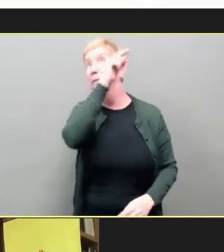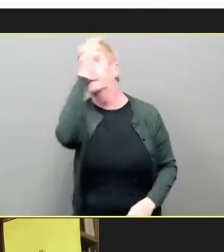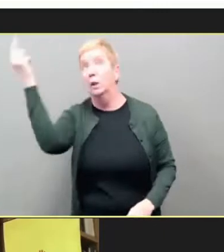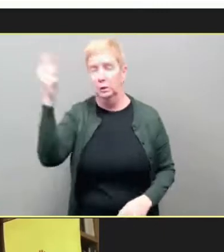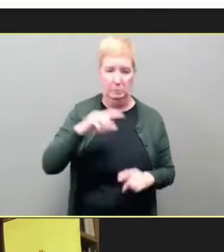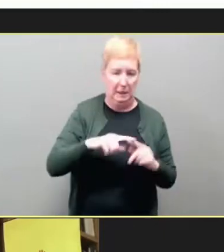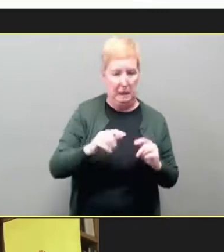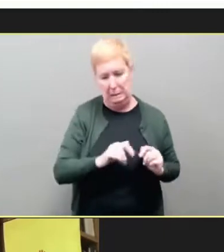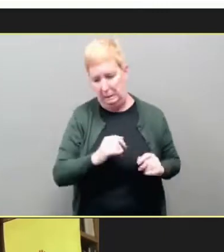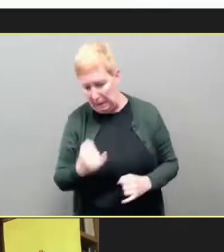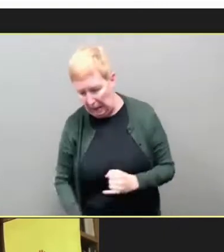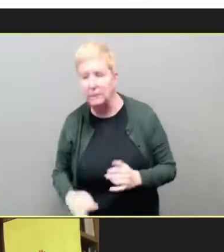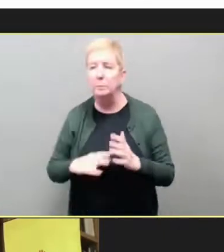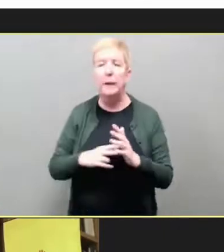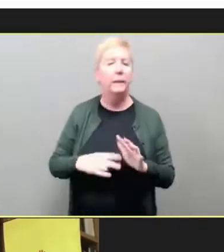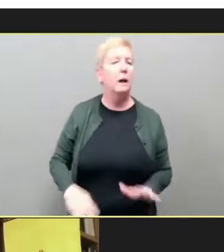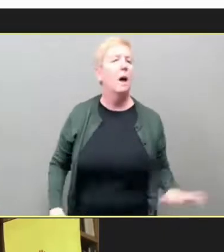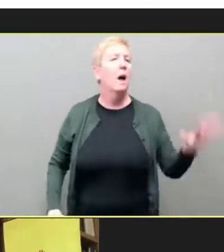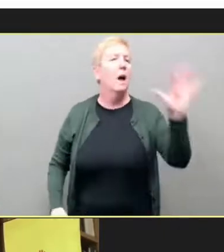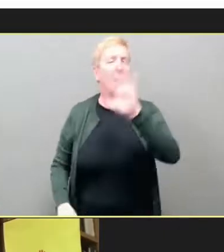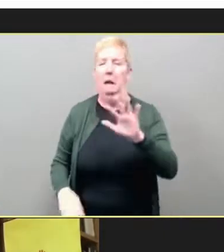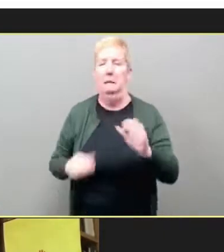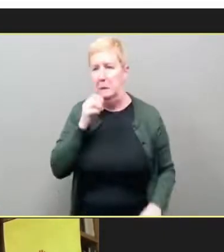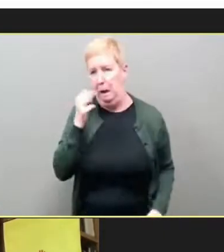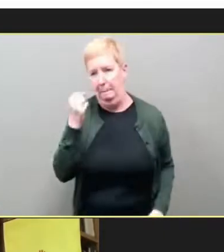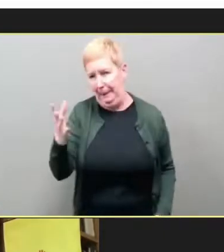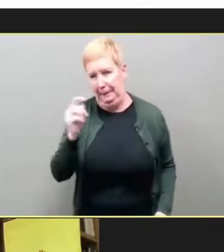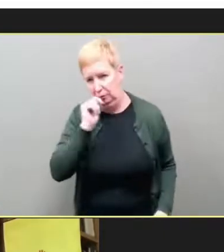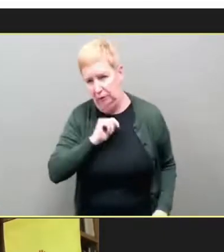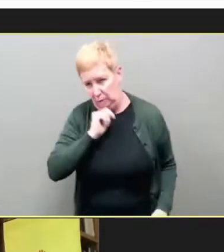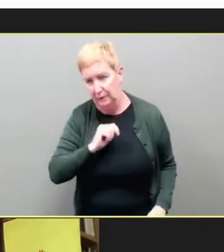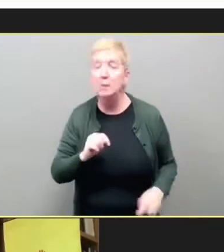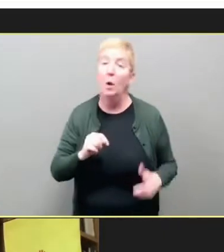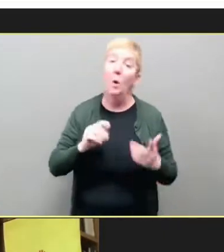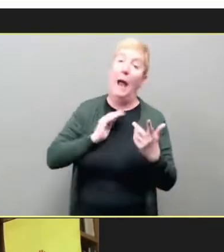of turquoise. So our vaccination success at that, at the under the